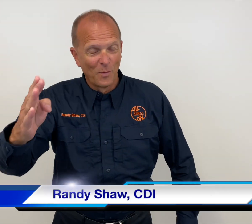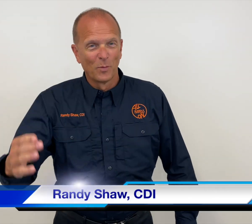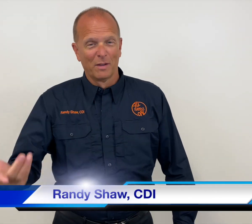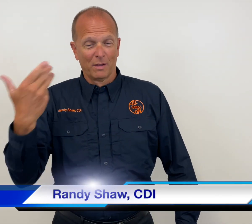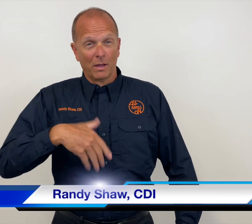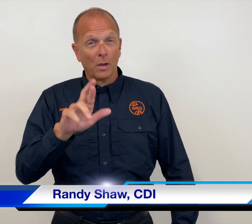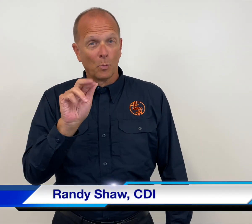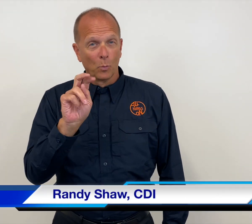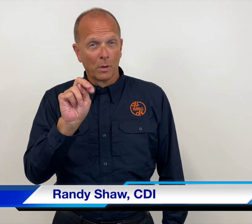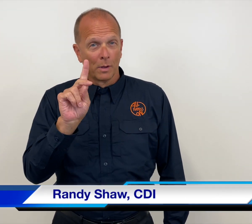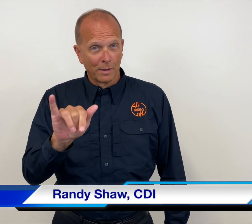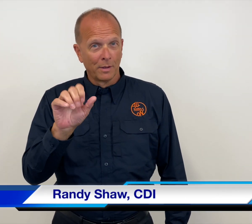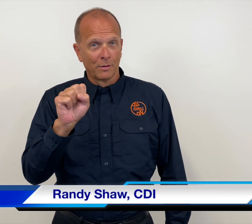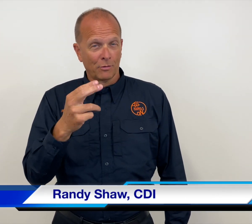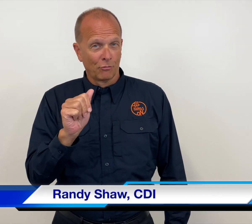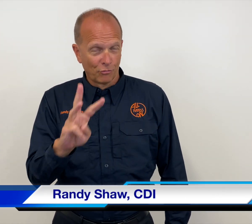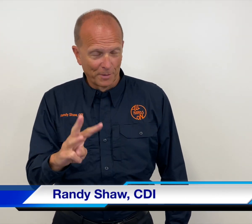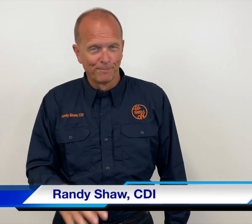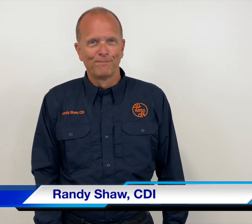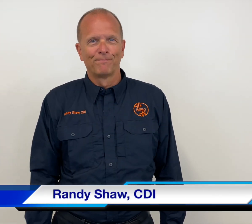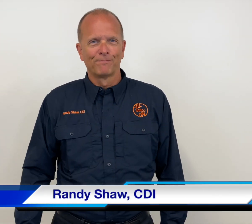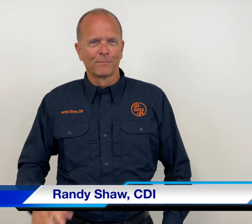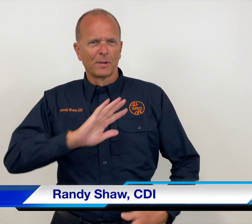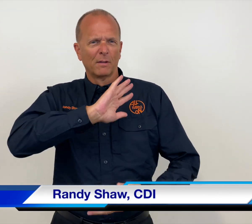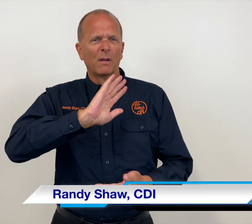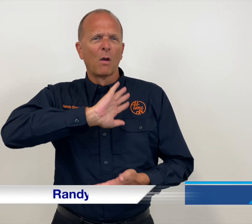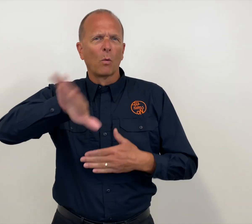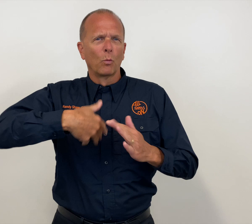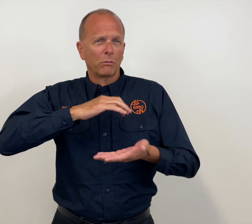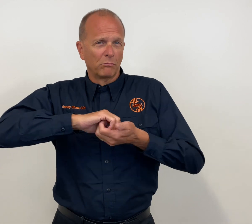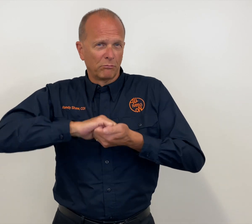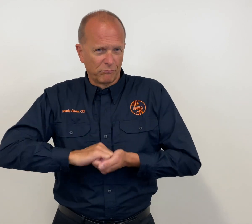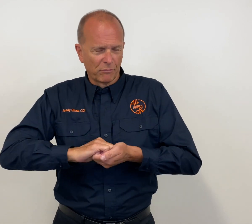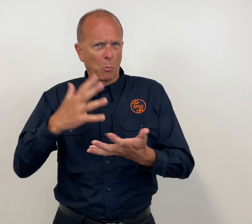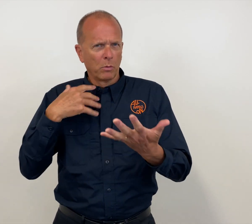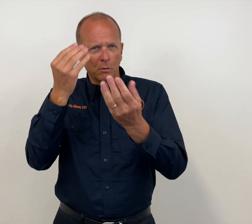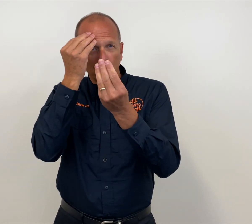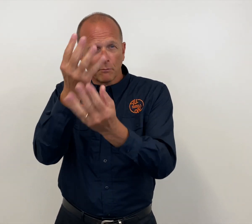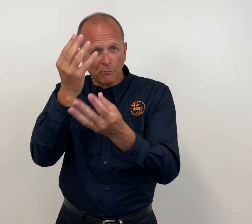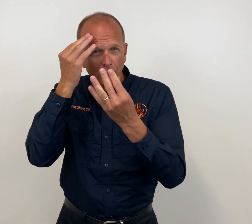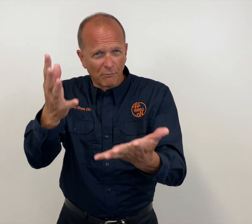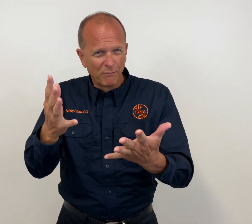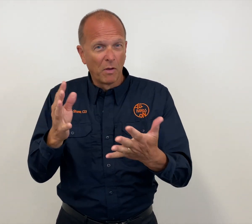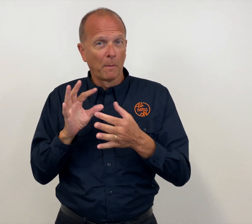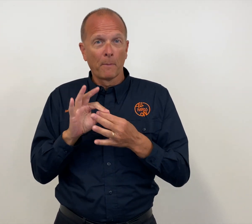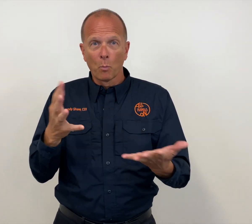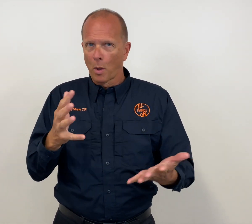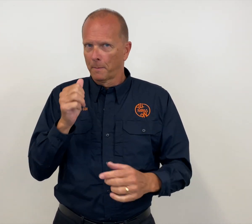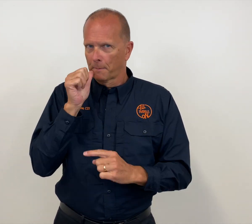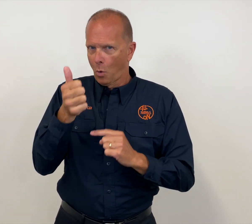Randy Shaw with all hands-on we have some information to share with you about